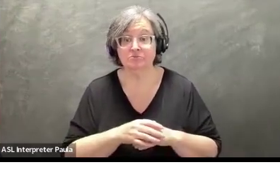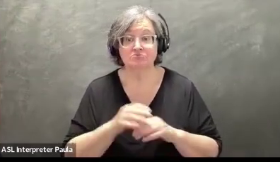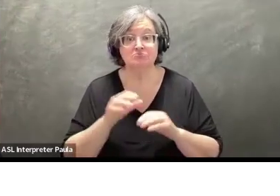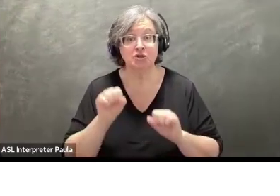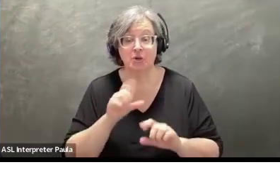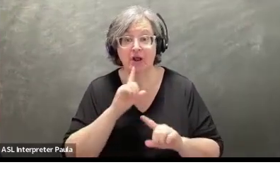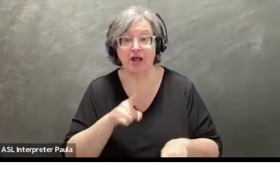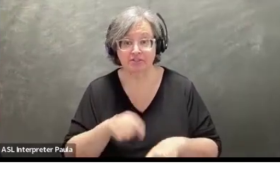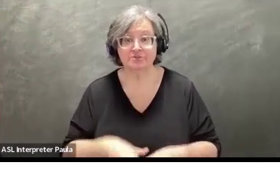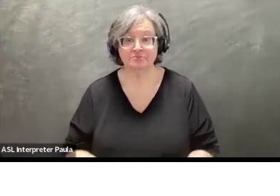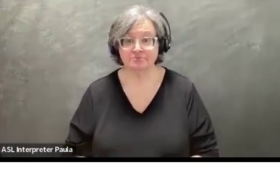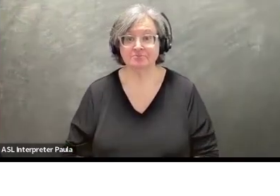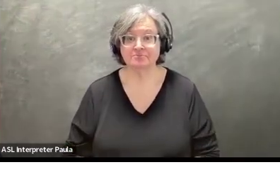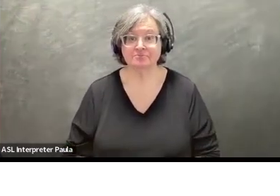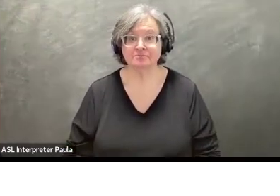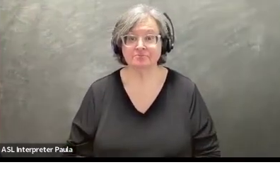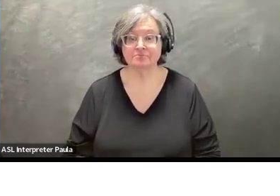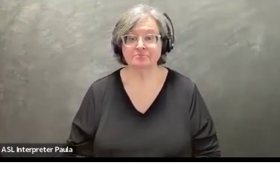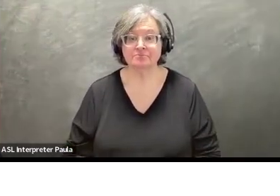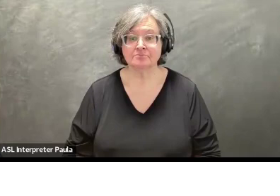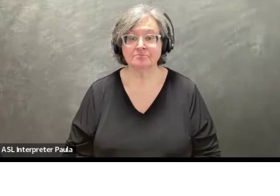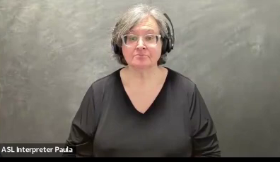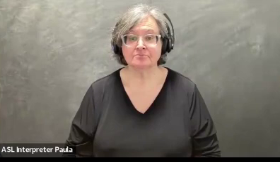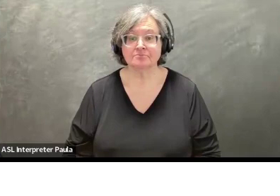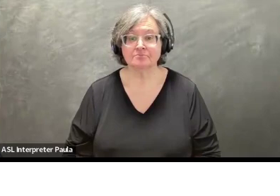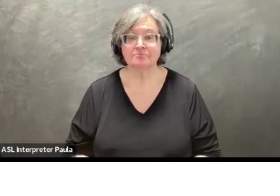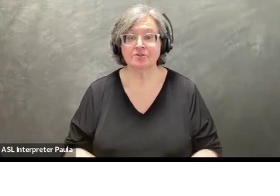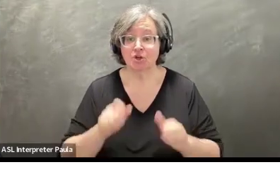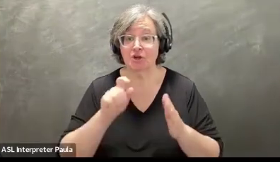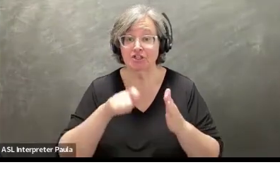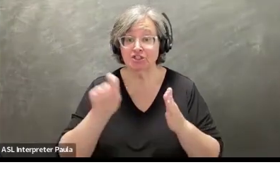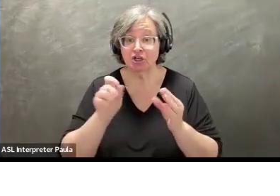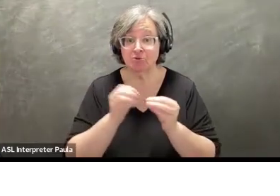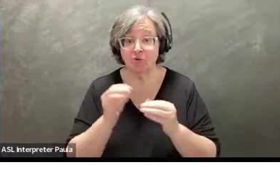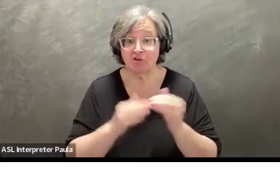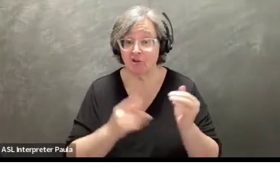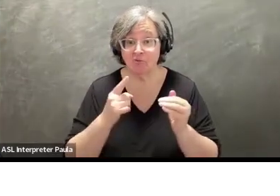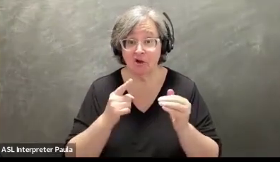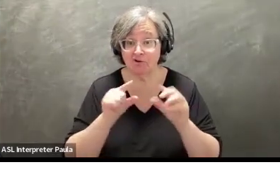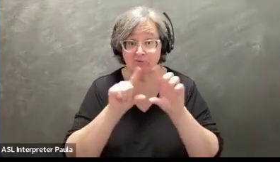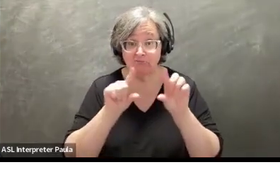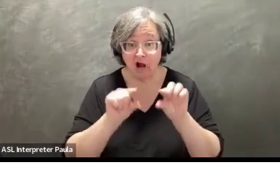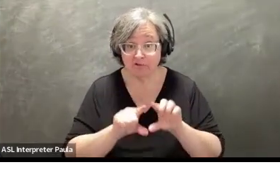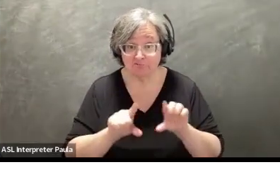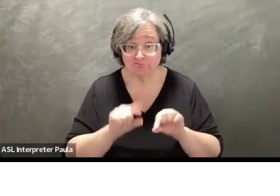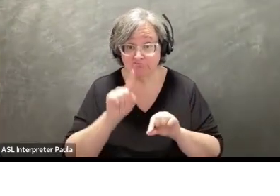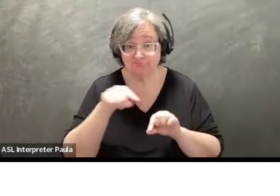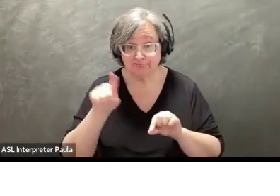that information, and you're welcome to check more than one box if multiple categories apply to you. We're also asking what